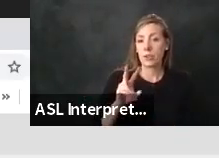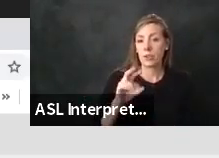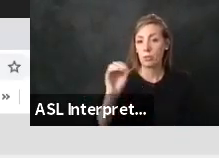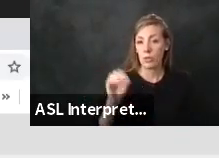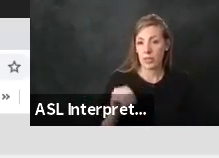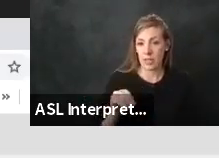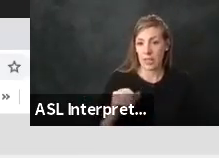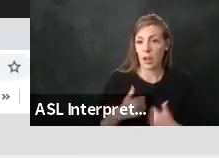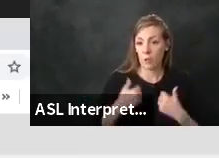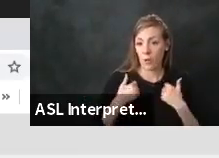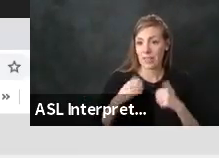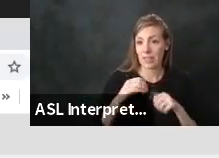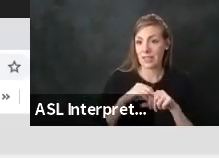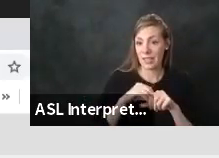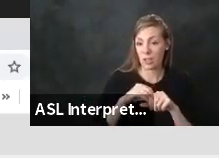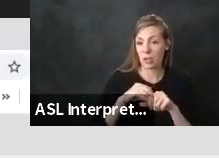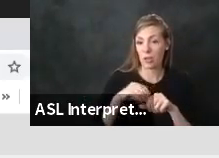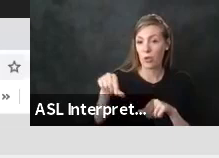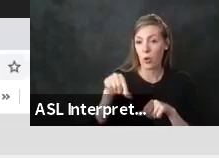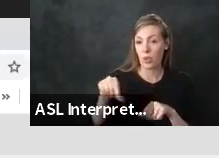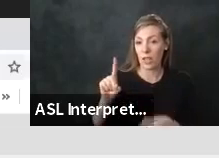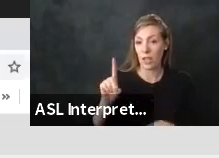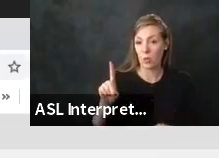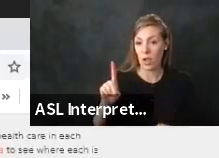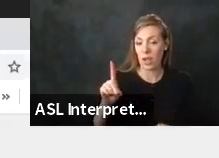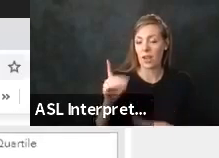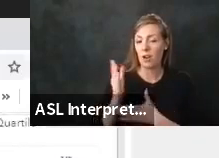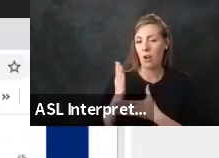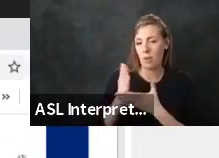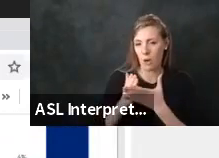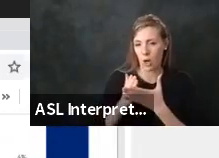are at least partially vaccinated with 65% Cole vaccinated.